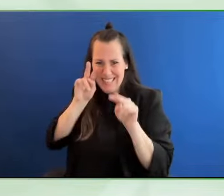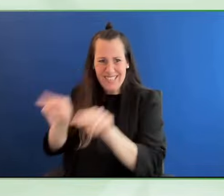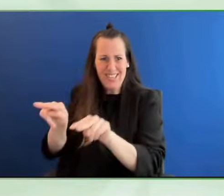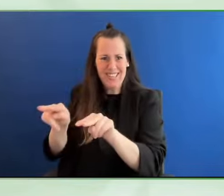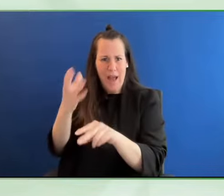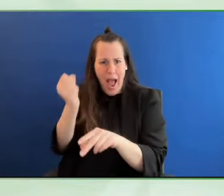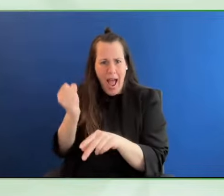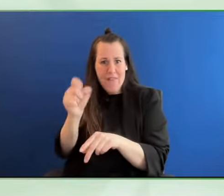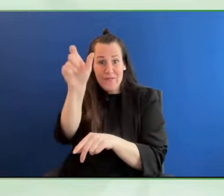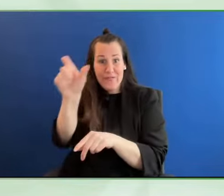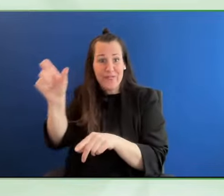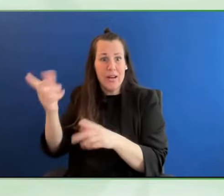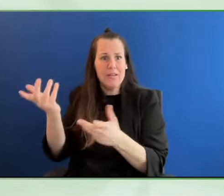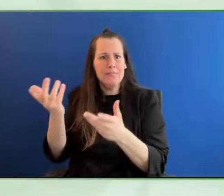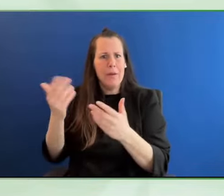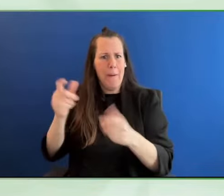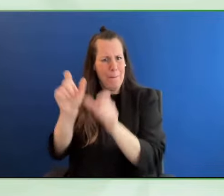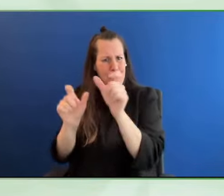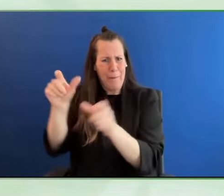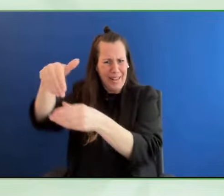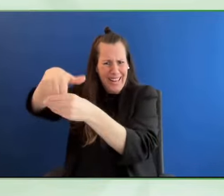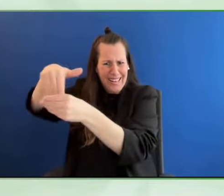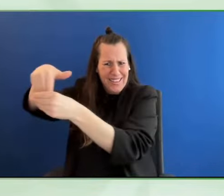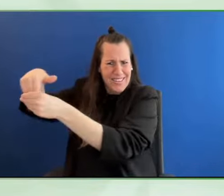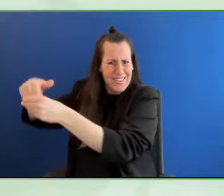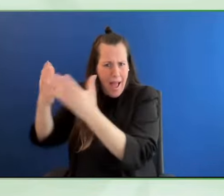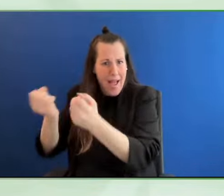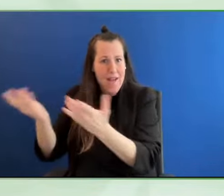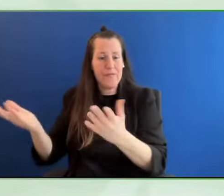of framing job requirements.